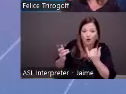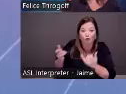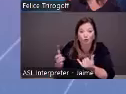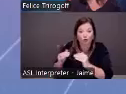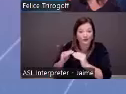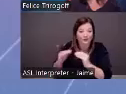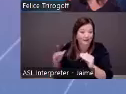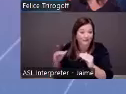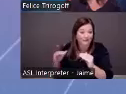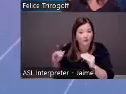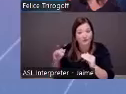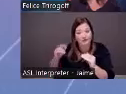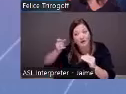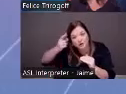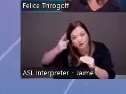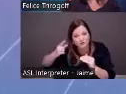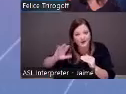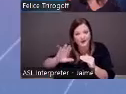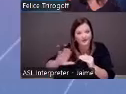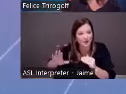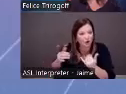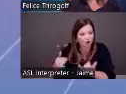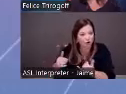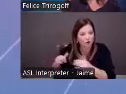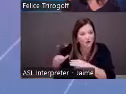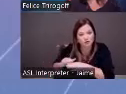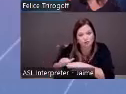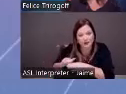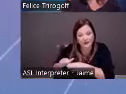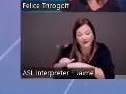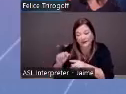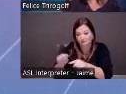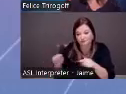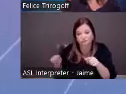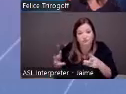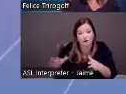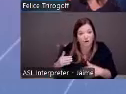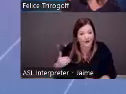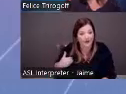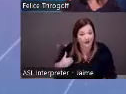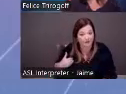or training that various trainees already have coming in.